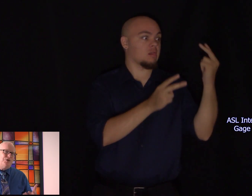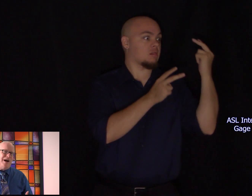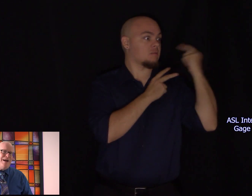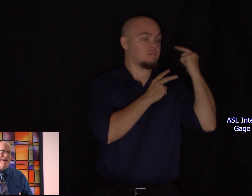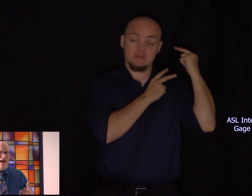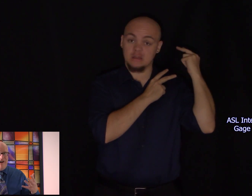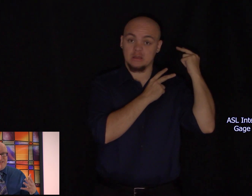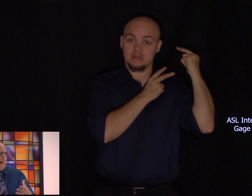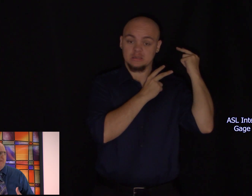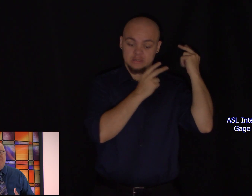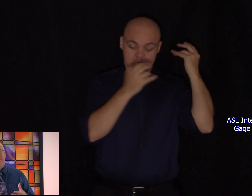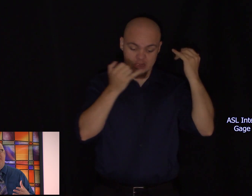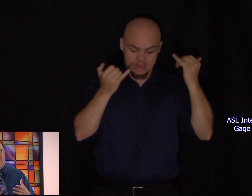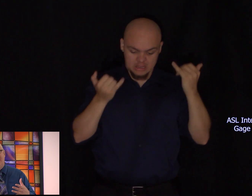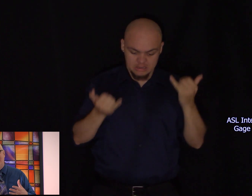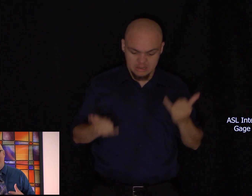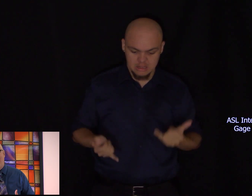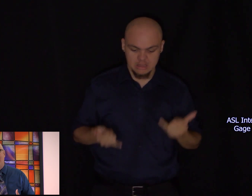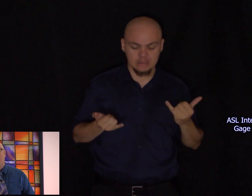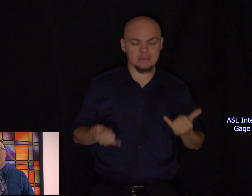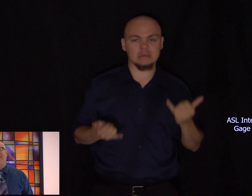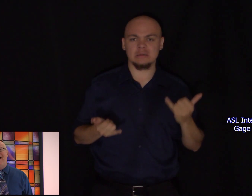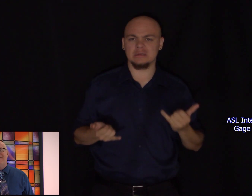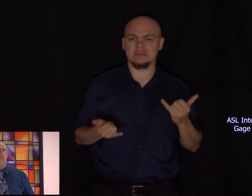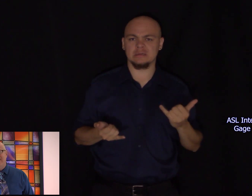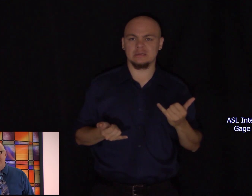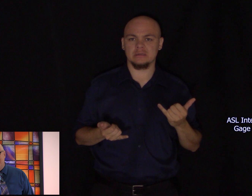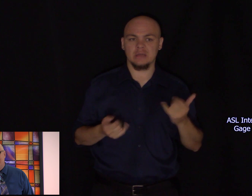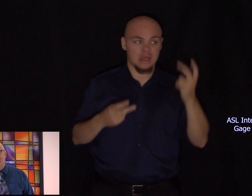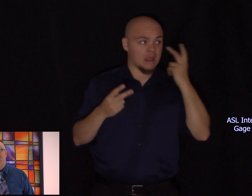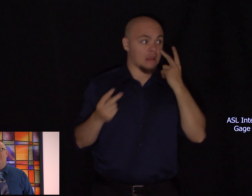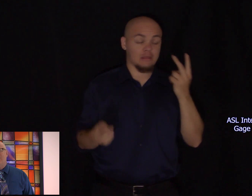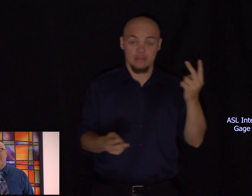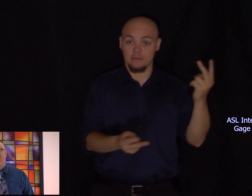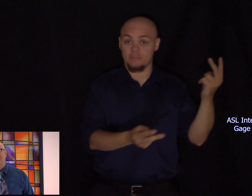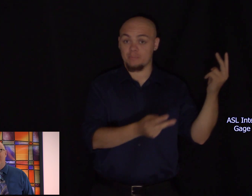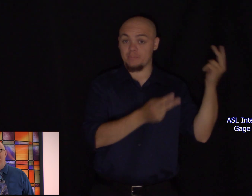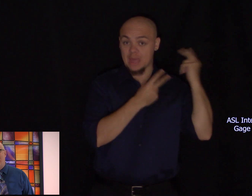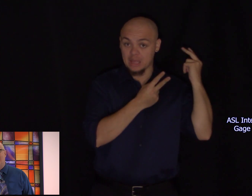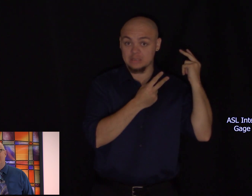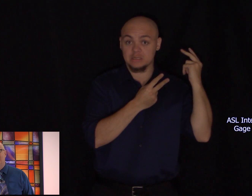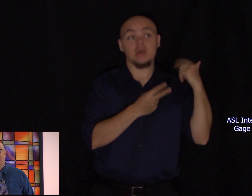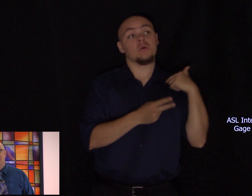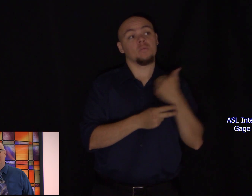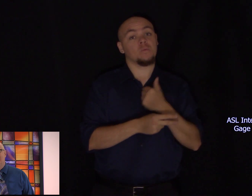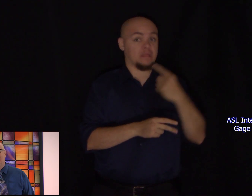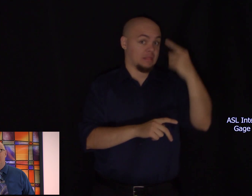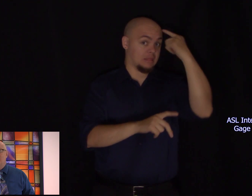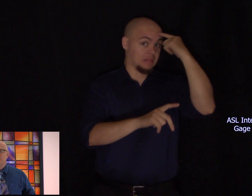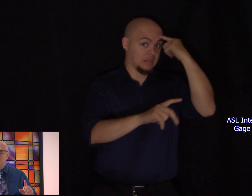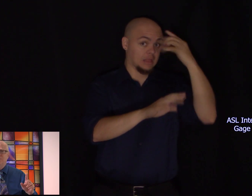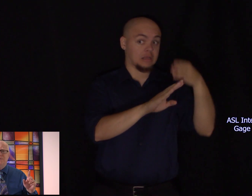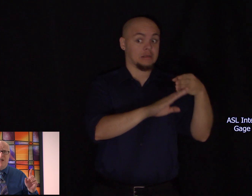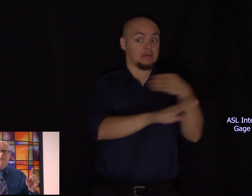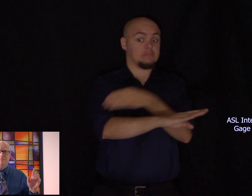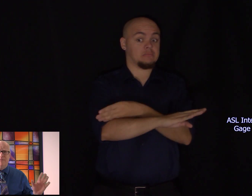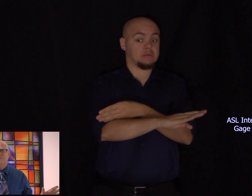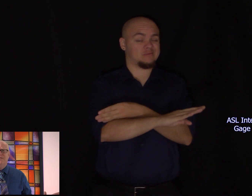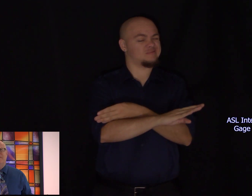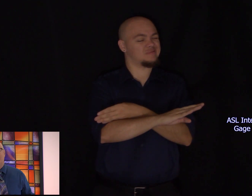trap of constantly comparing what we have here and what we have now to our rose-colored memories of